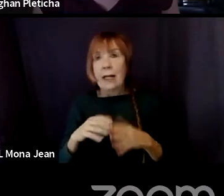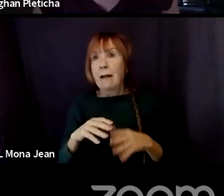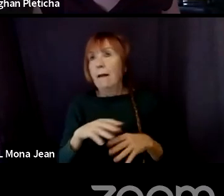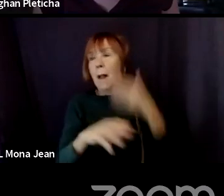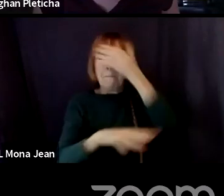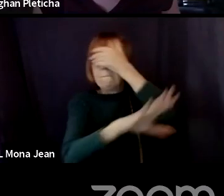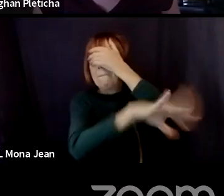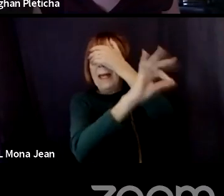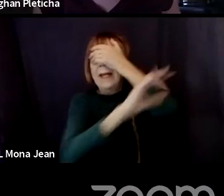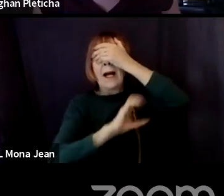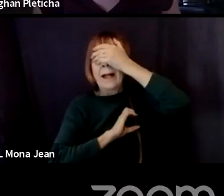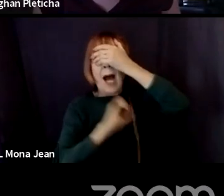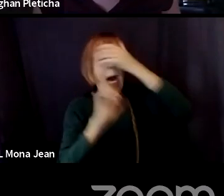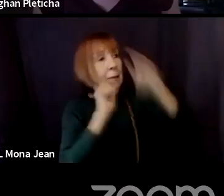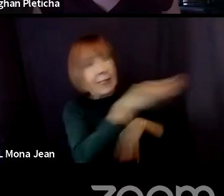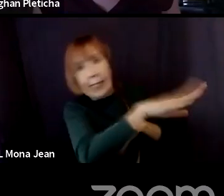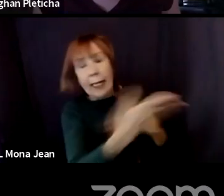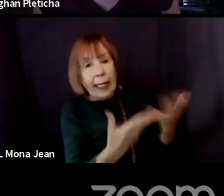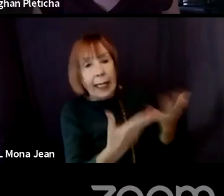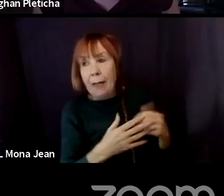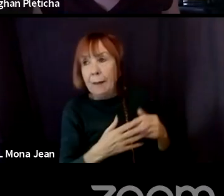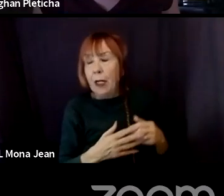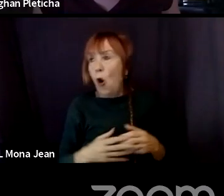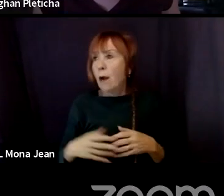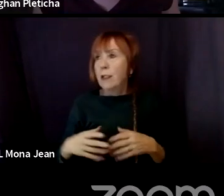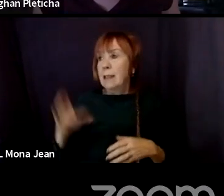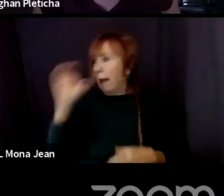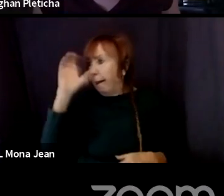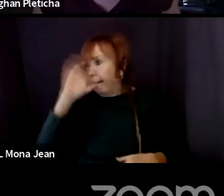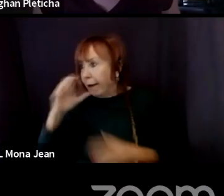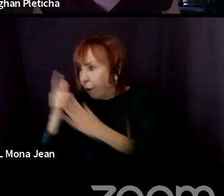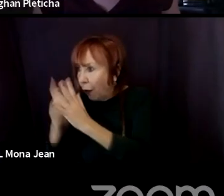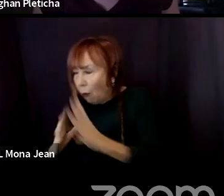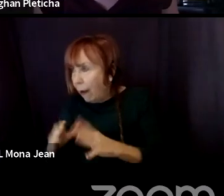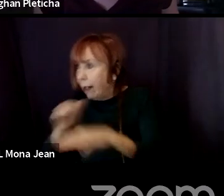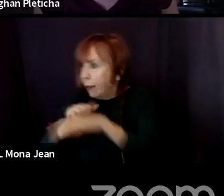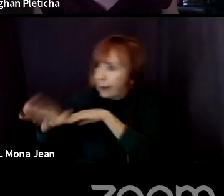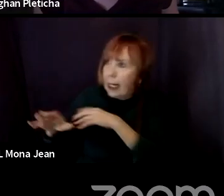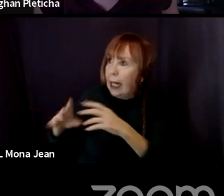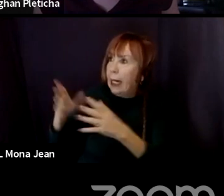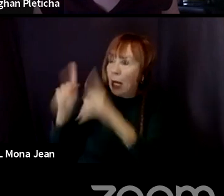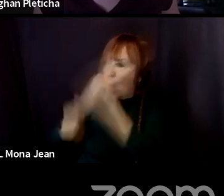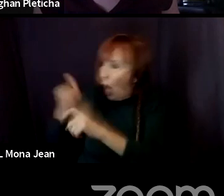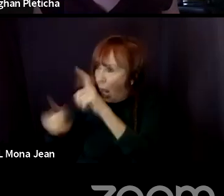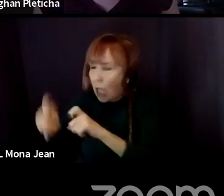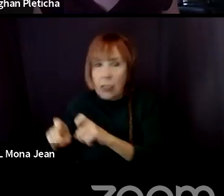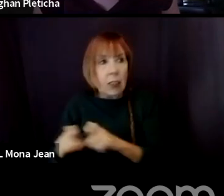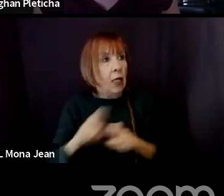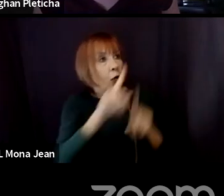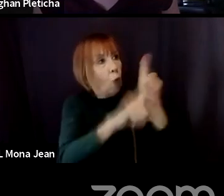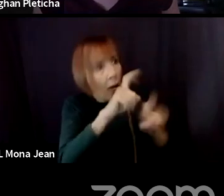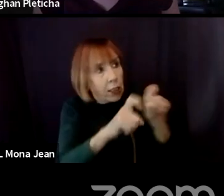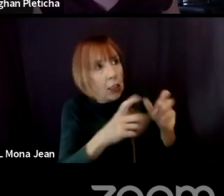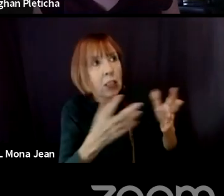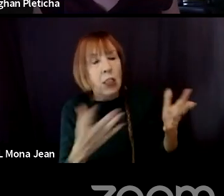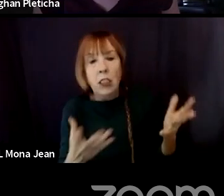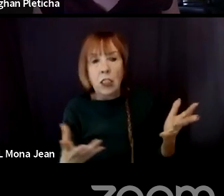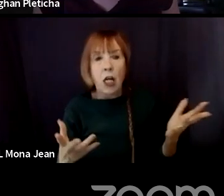or I have to search out a lawyer. How do you guys kind of have those things get sussed out